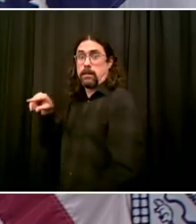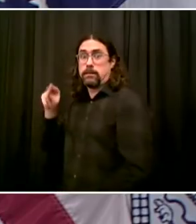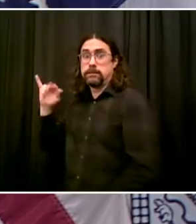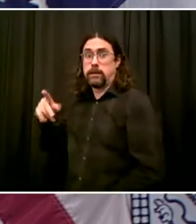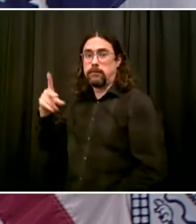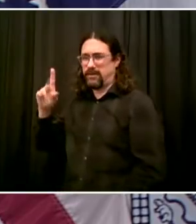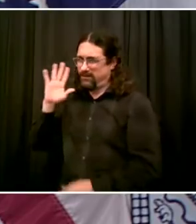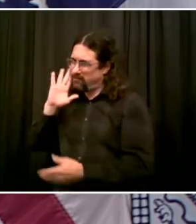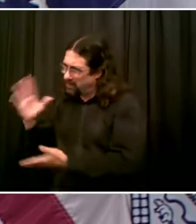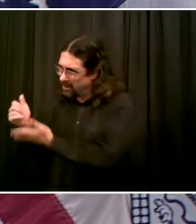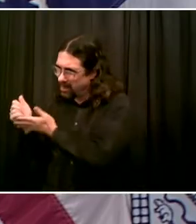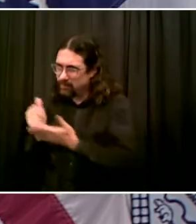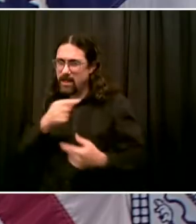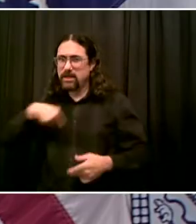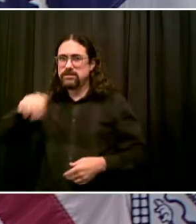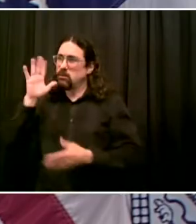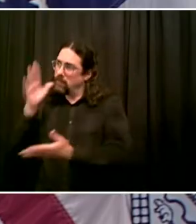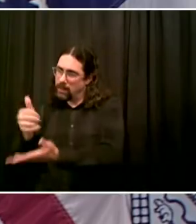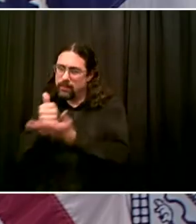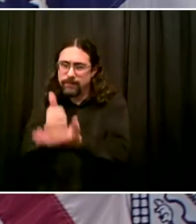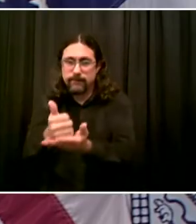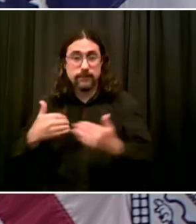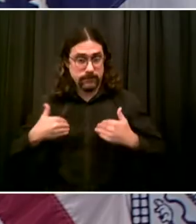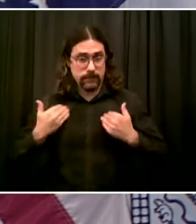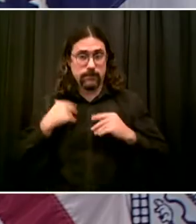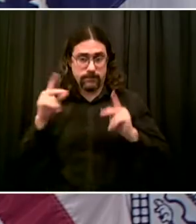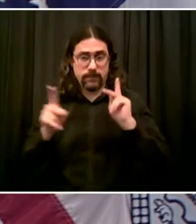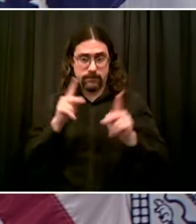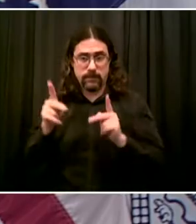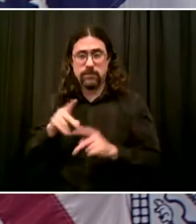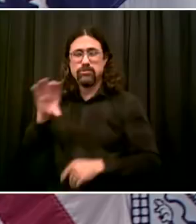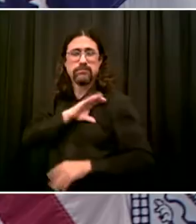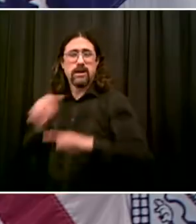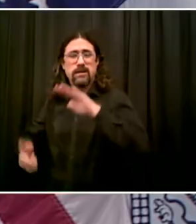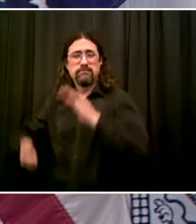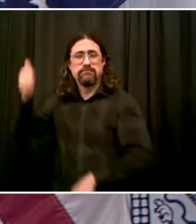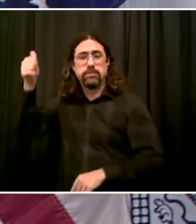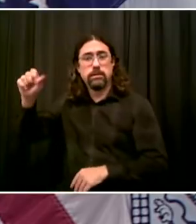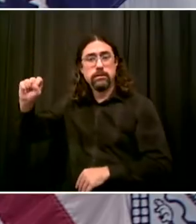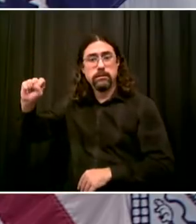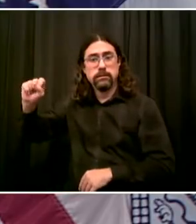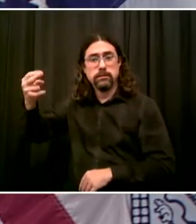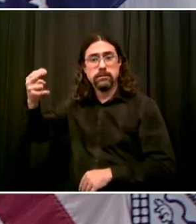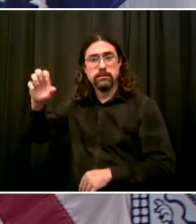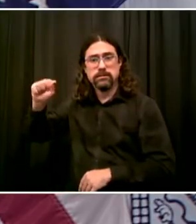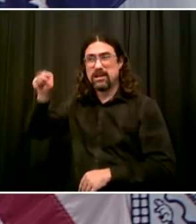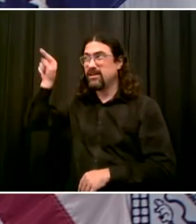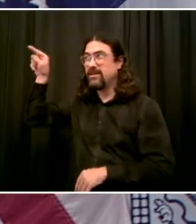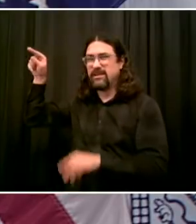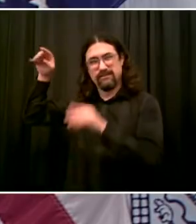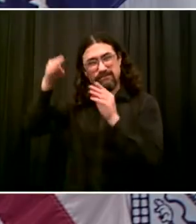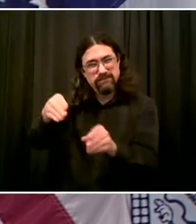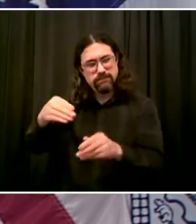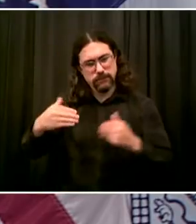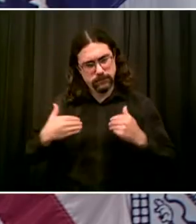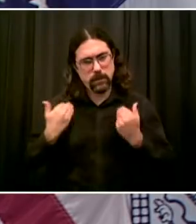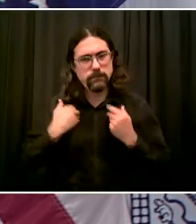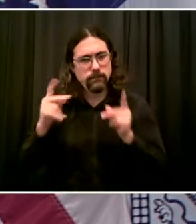THE NYPD WILL OFCUOS N HELPING YOUNG PEOPLE WITH THE SAME VISION THAT THE MCOMSIISON ERPU T